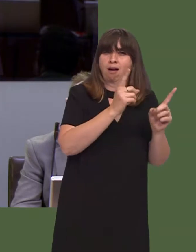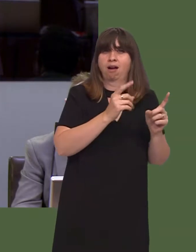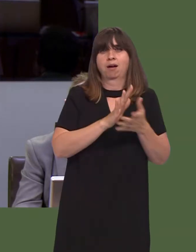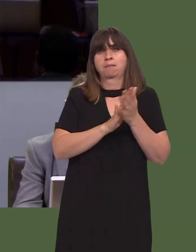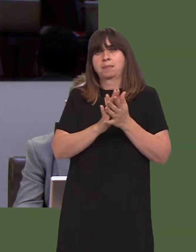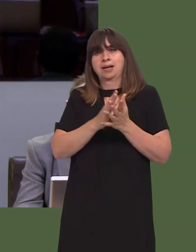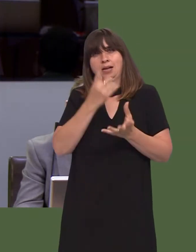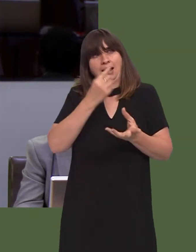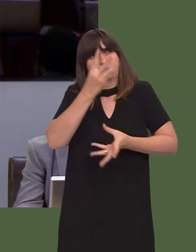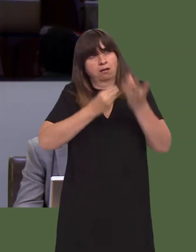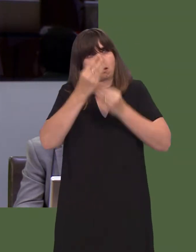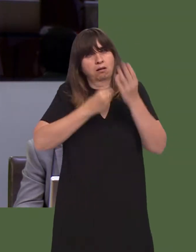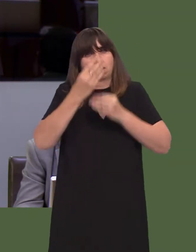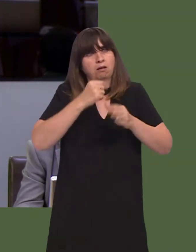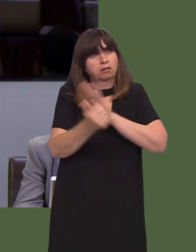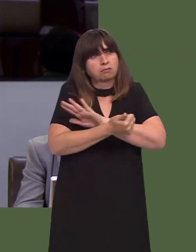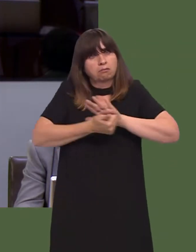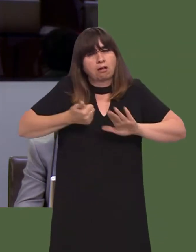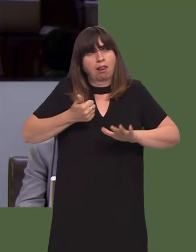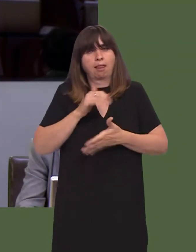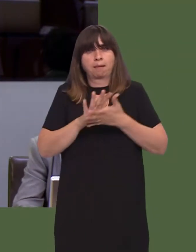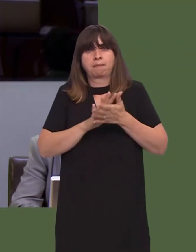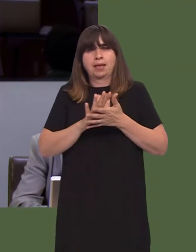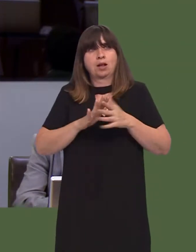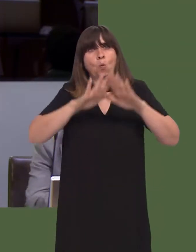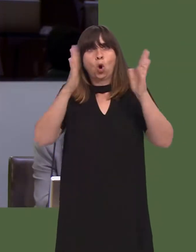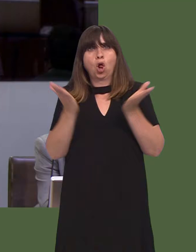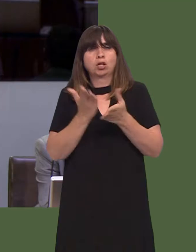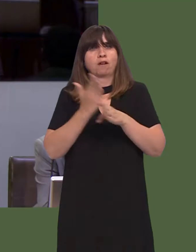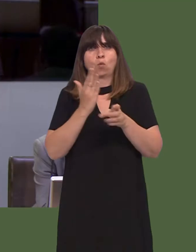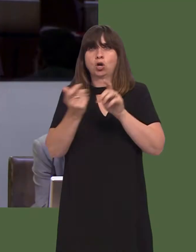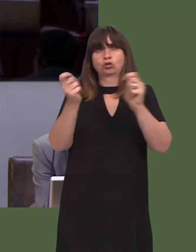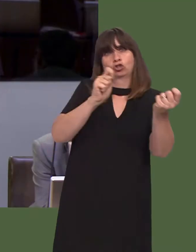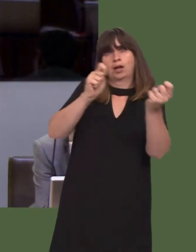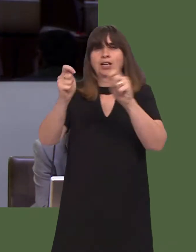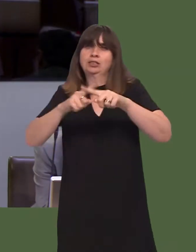appropriate skills and knowledge to equip them for the changing nature of work in the